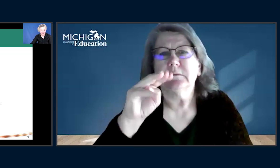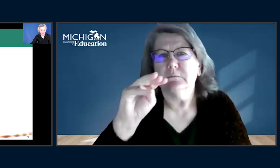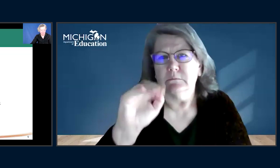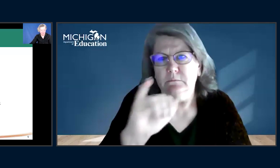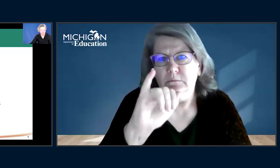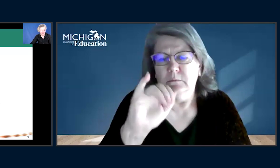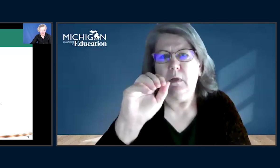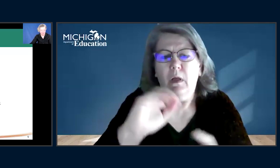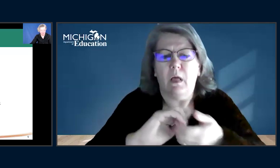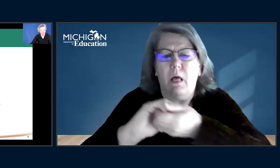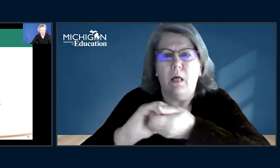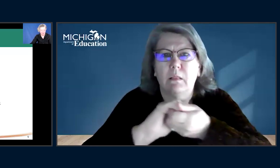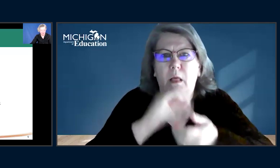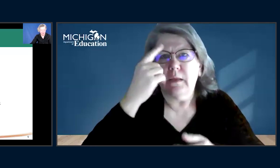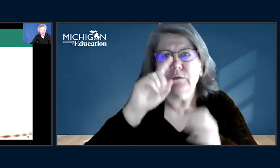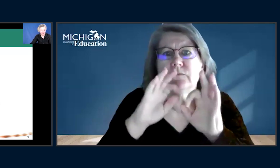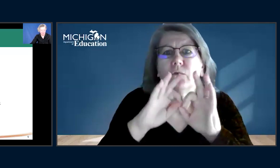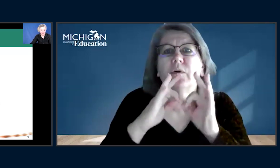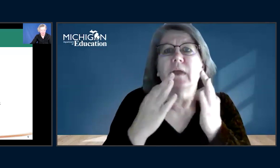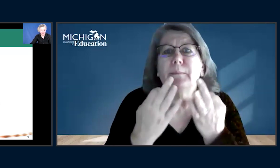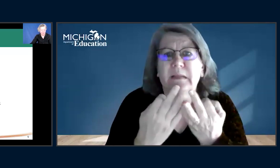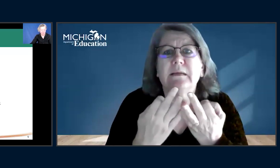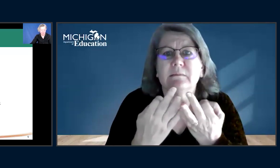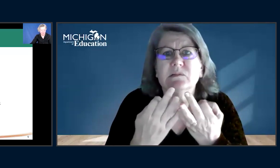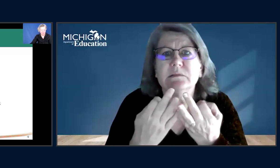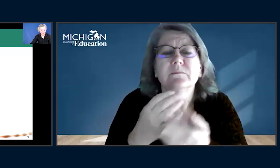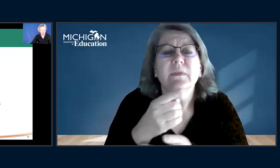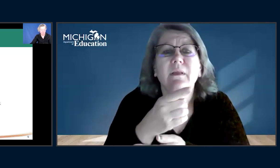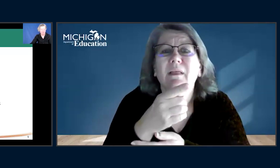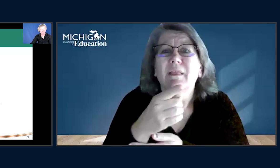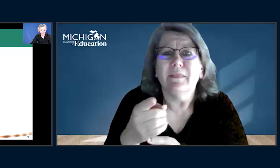make suggestions for Michigan collaborations